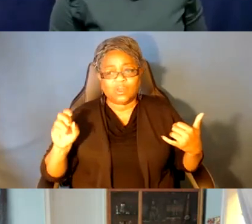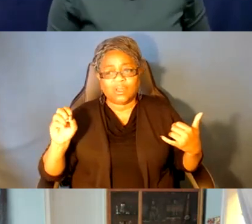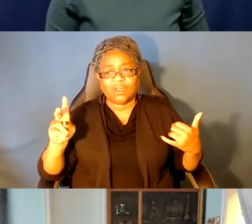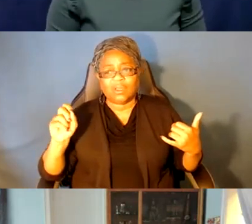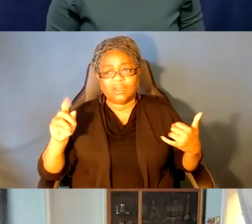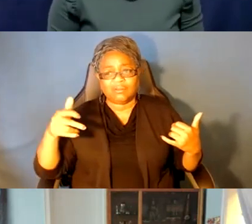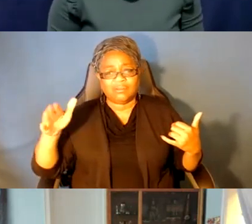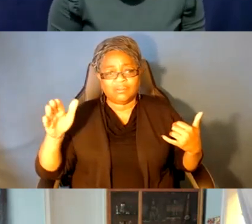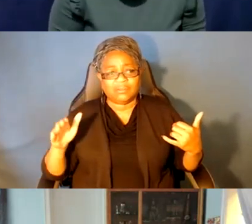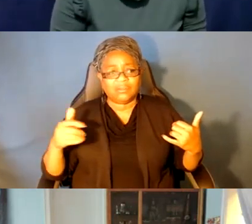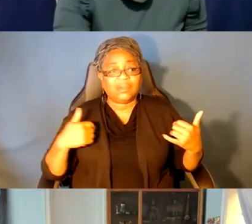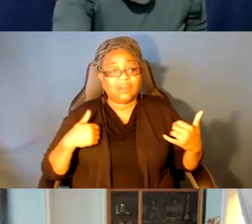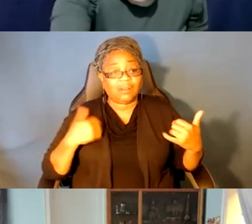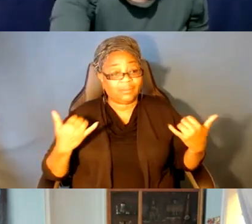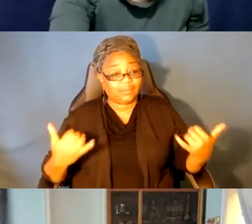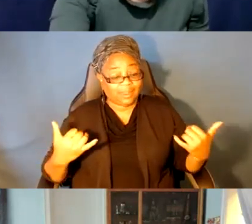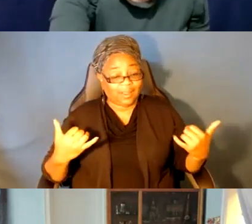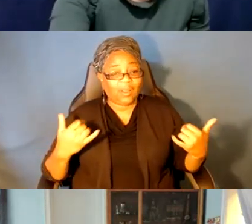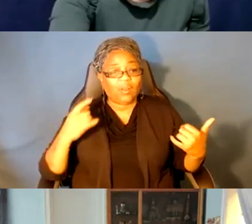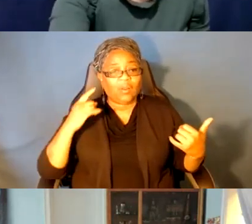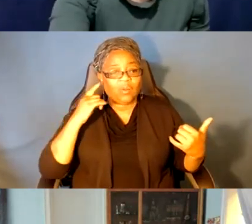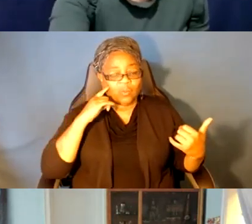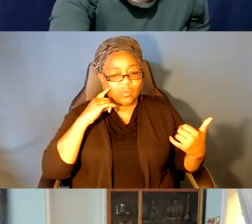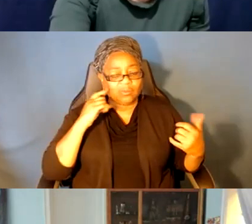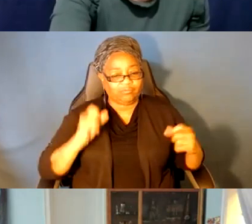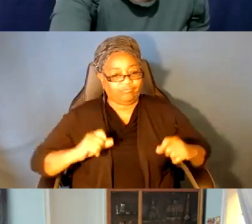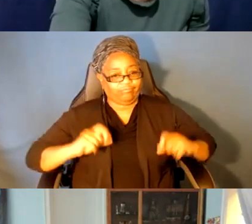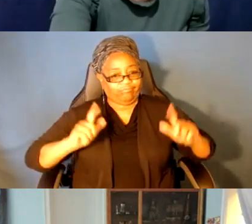I am now going to have a bunch of slides